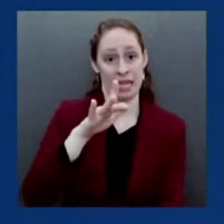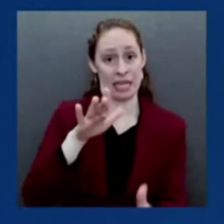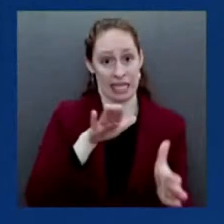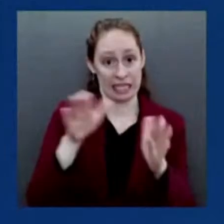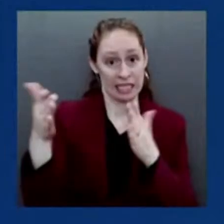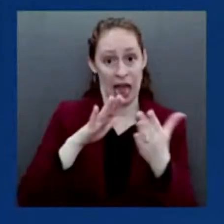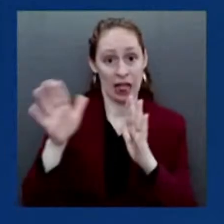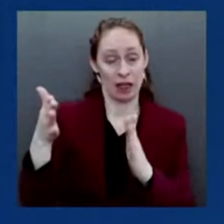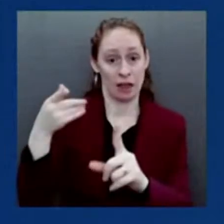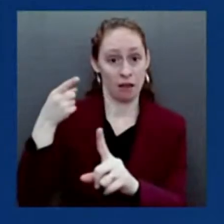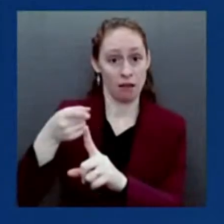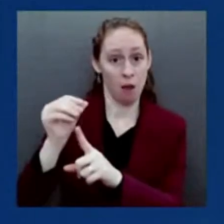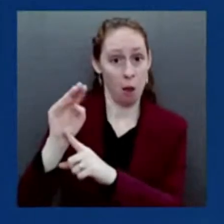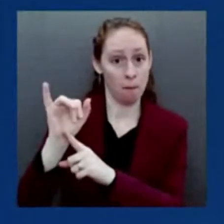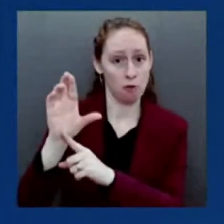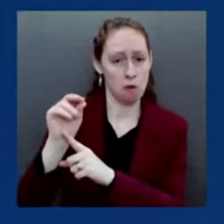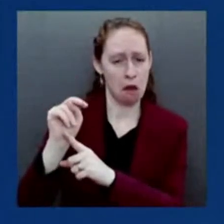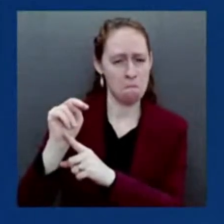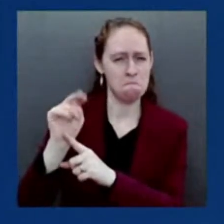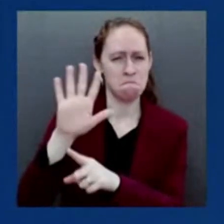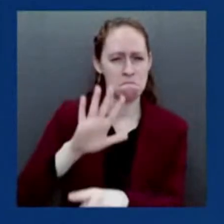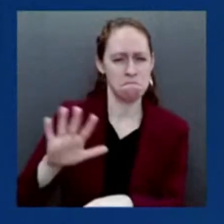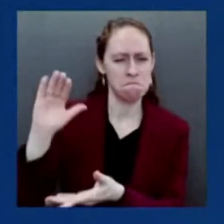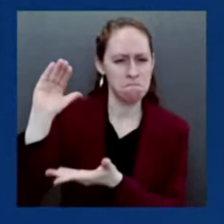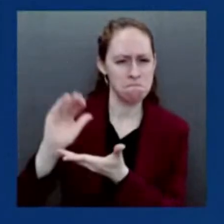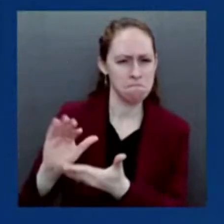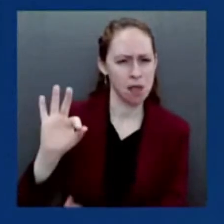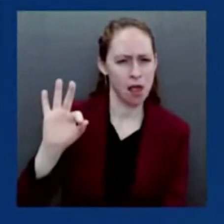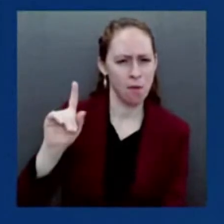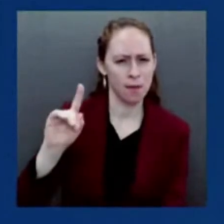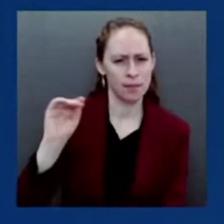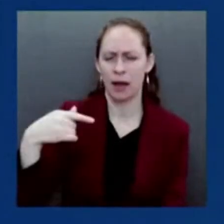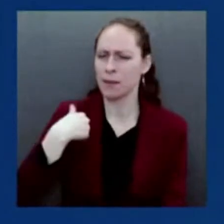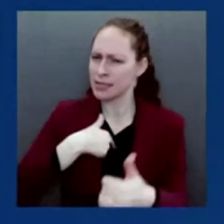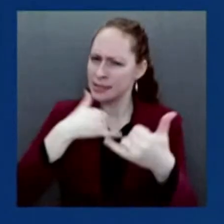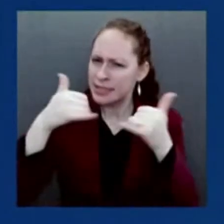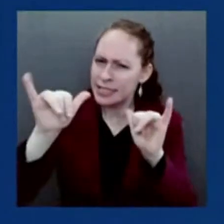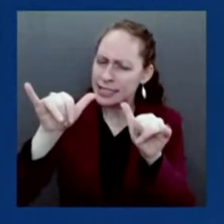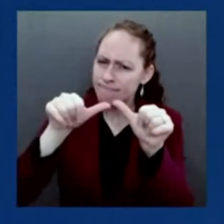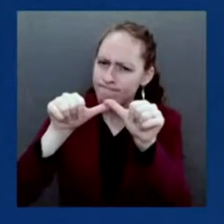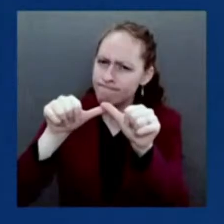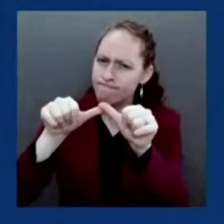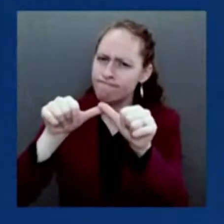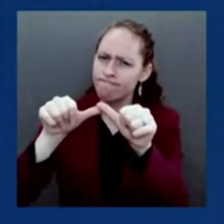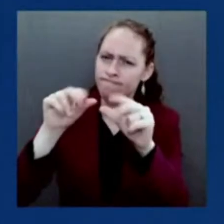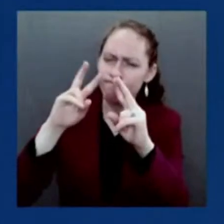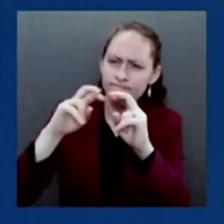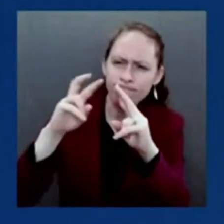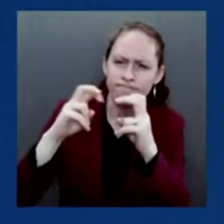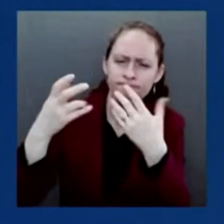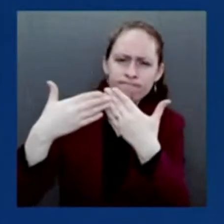OMICRON ABOUT 91 PERCENT WE